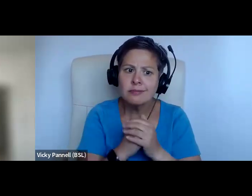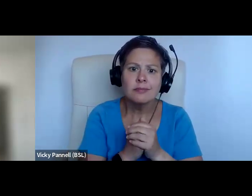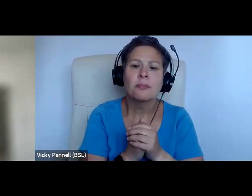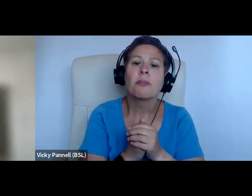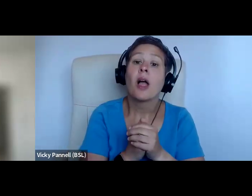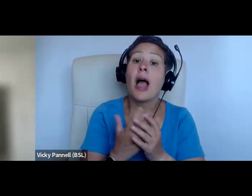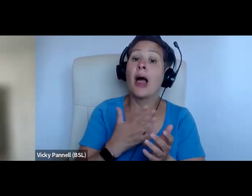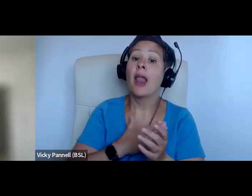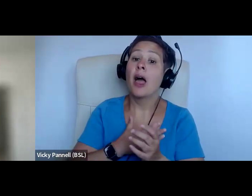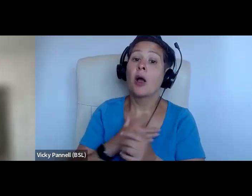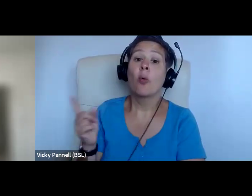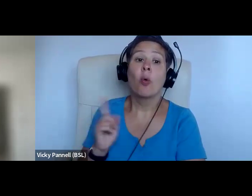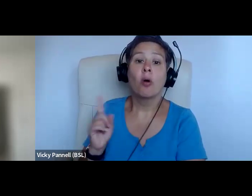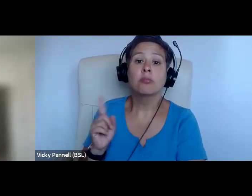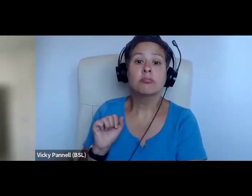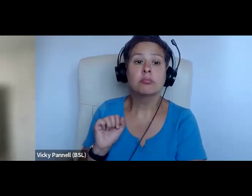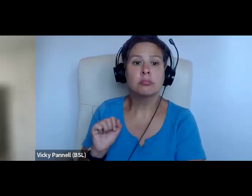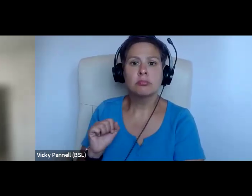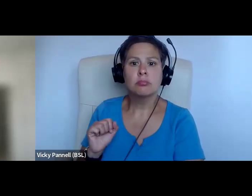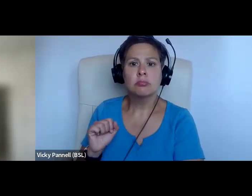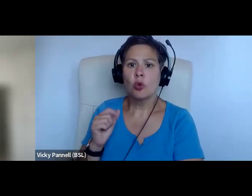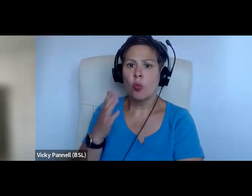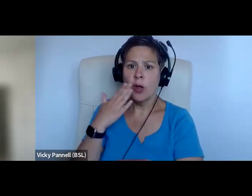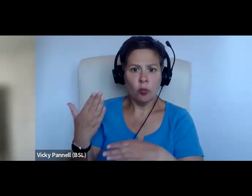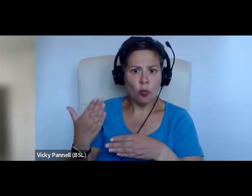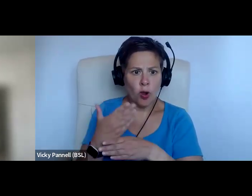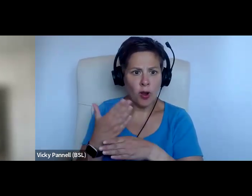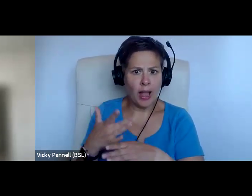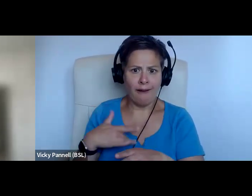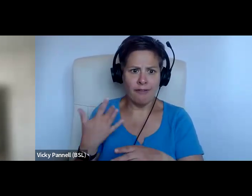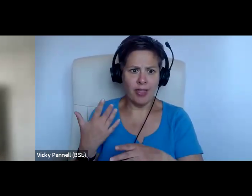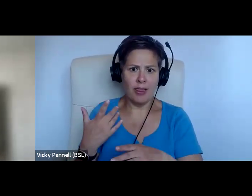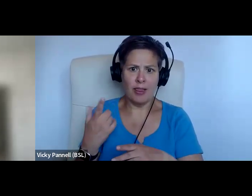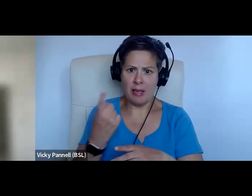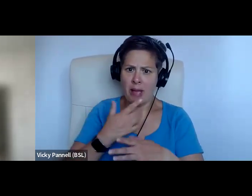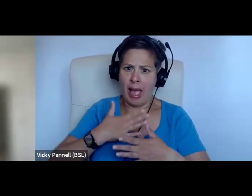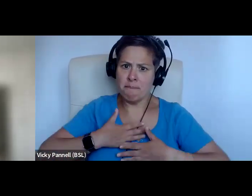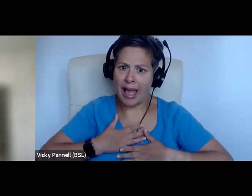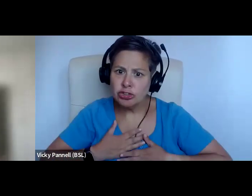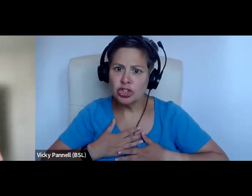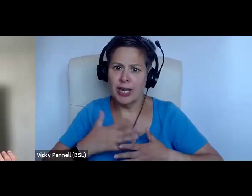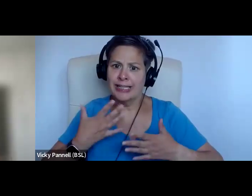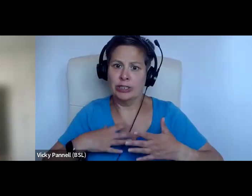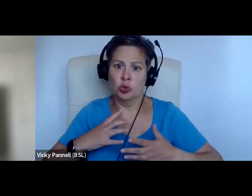So that's been really nice. And another platform in which I am able to do this is within the Office for Students' as